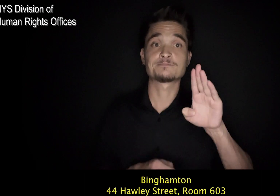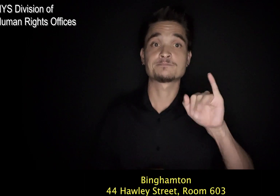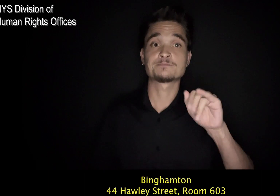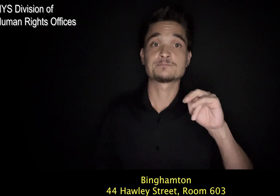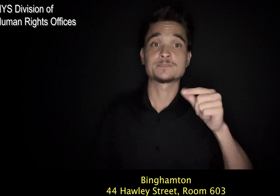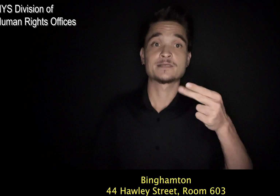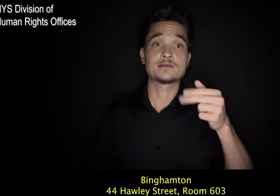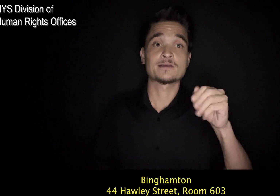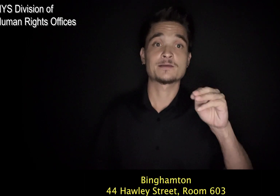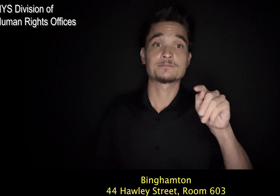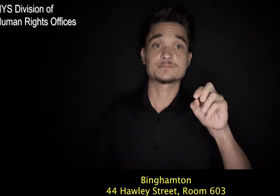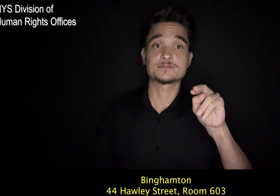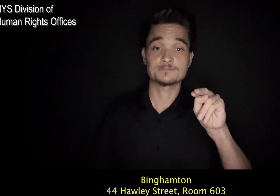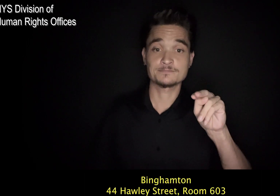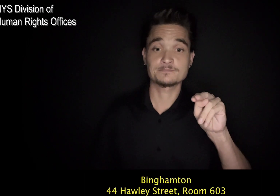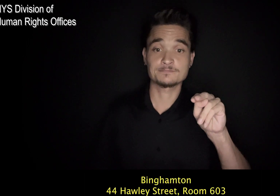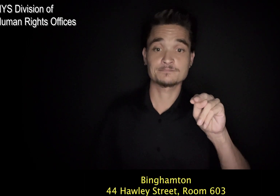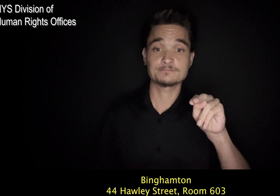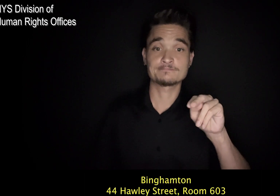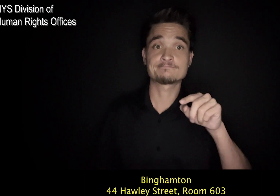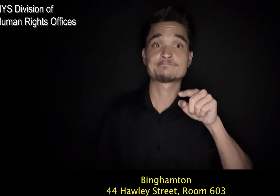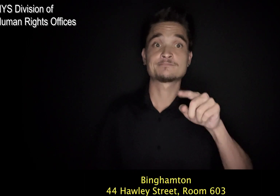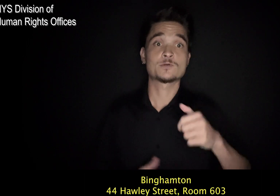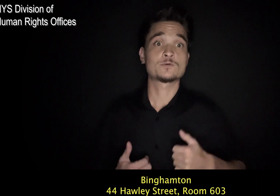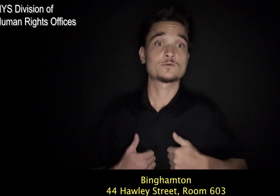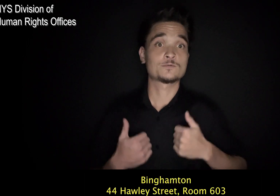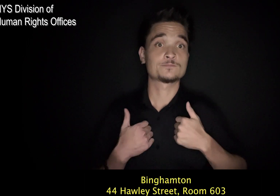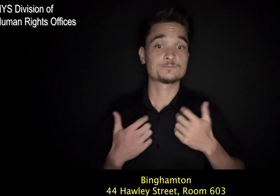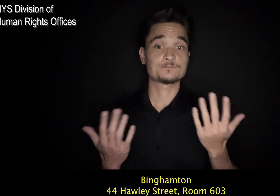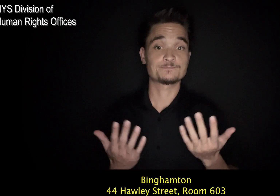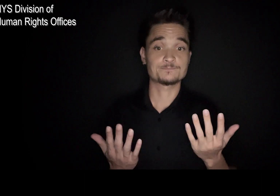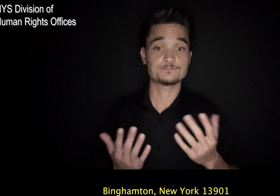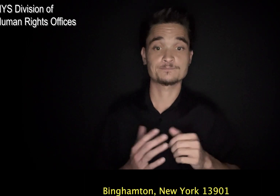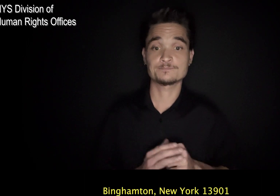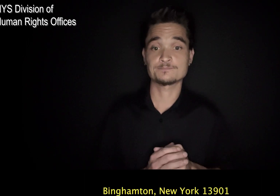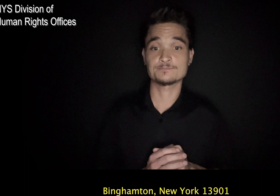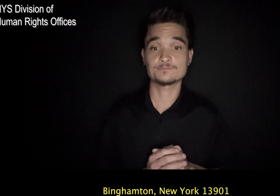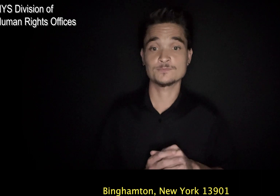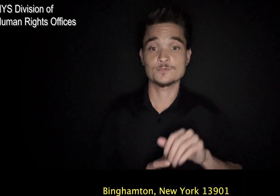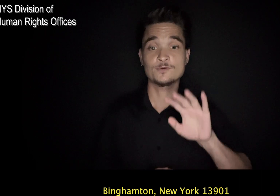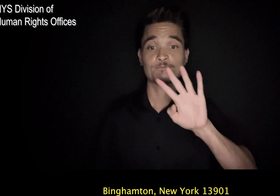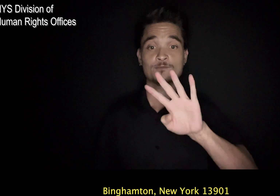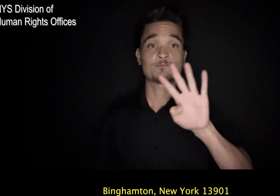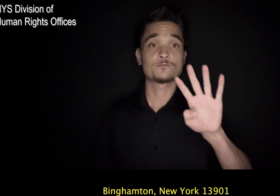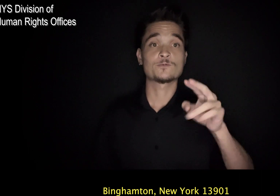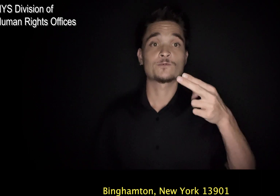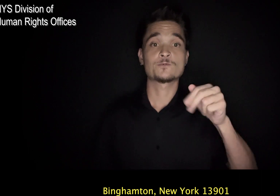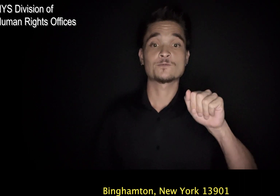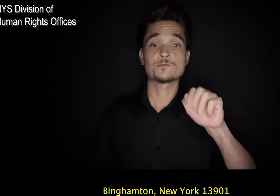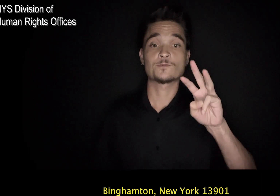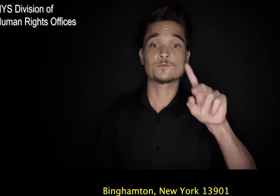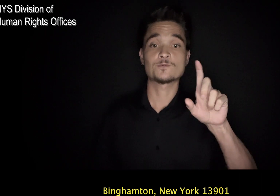Binghamton 44 Hawley Street, Room 603 Binghamton, New York 13901